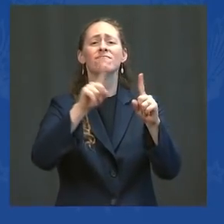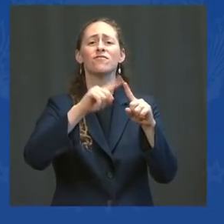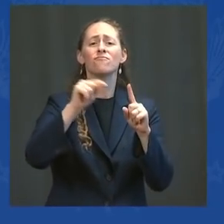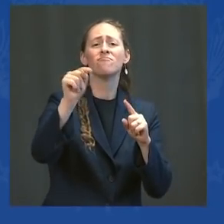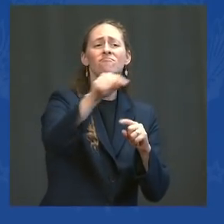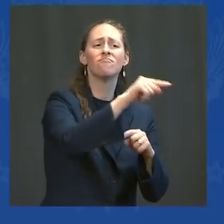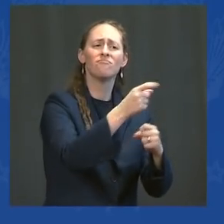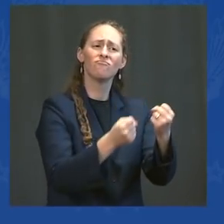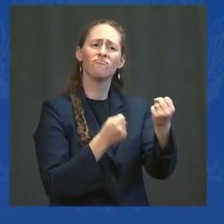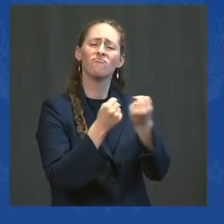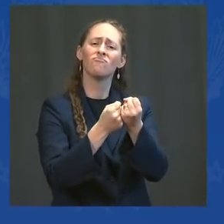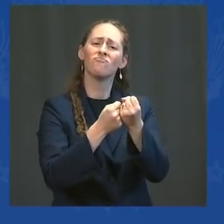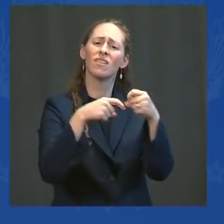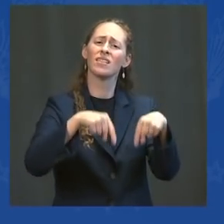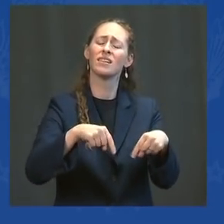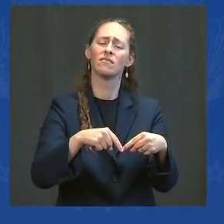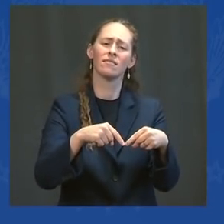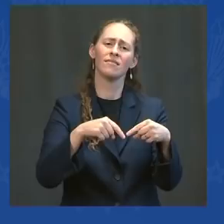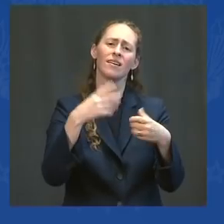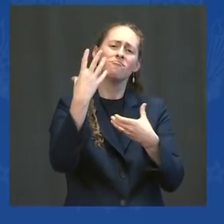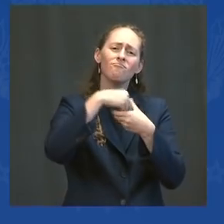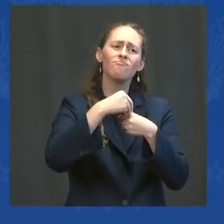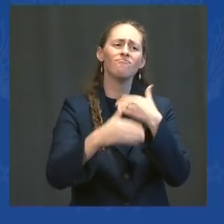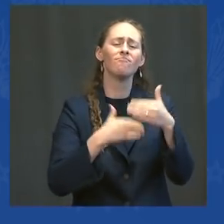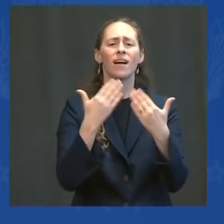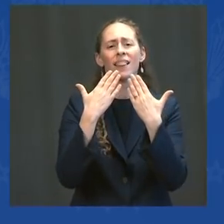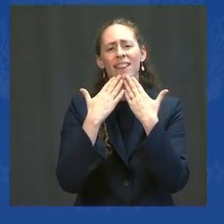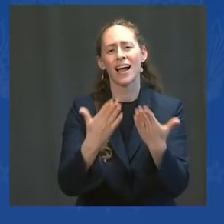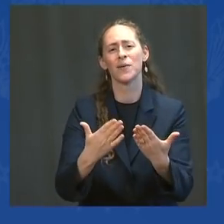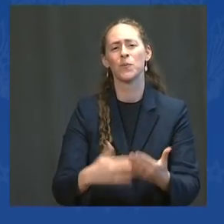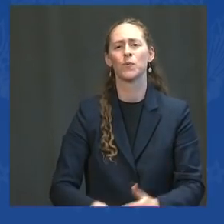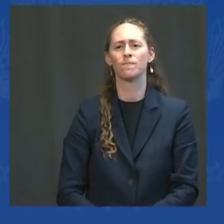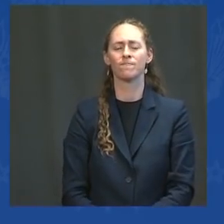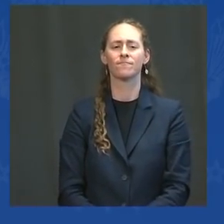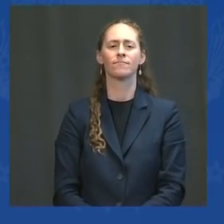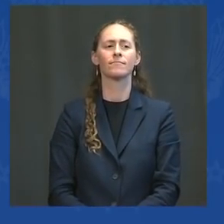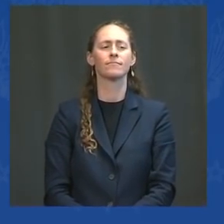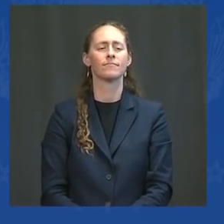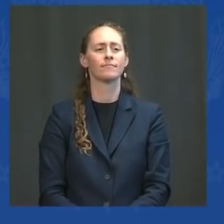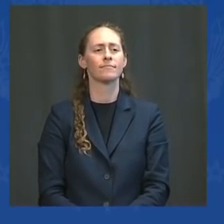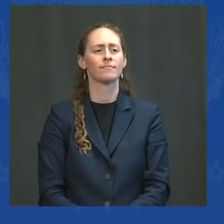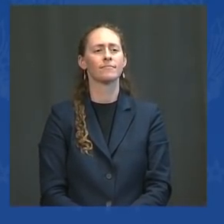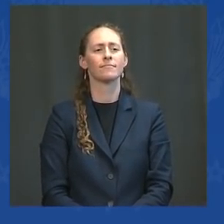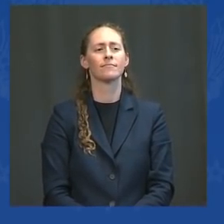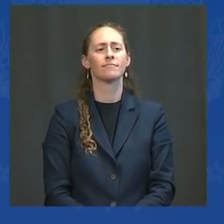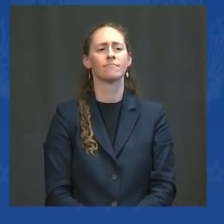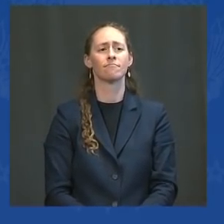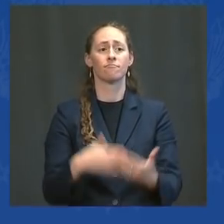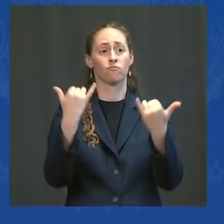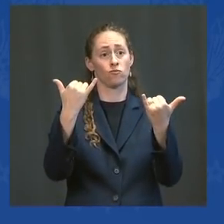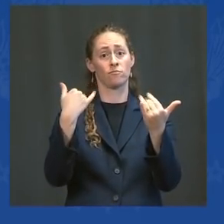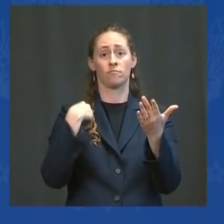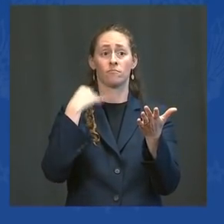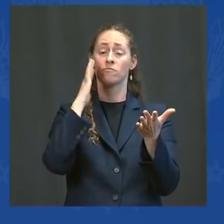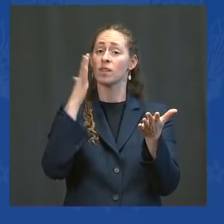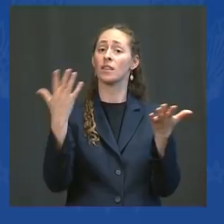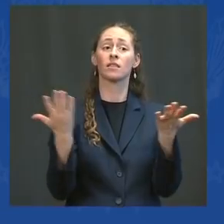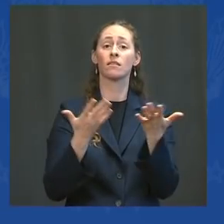Thank you. Thank you. Today, I'm signing into law the bill you sent me that awards